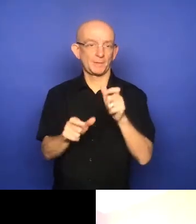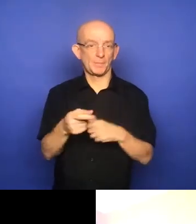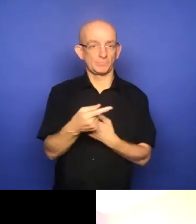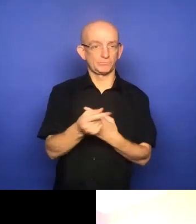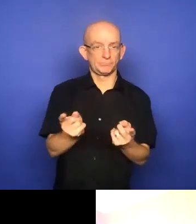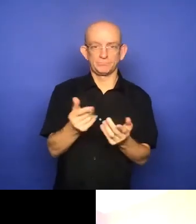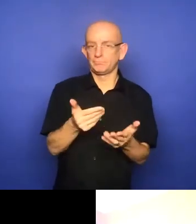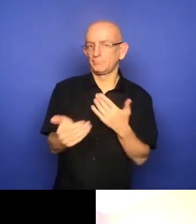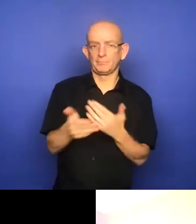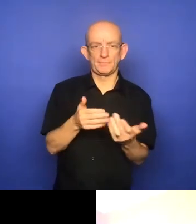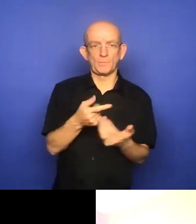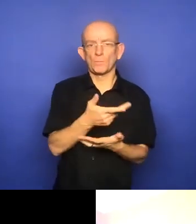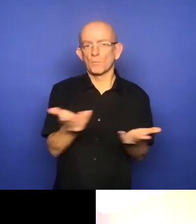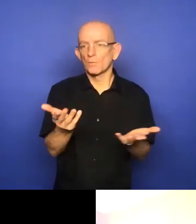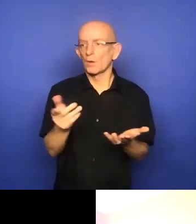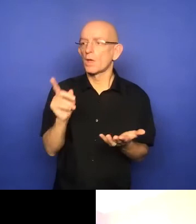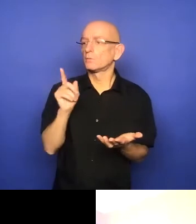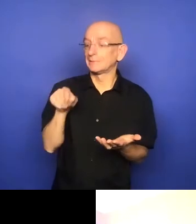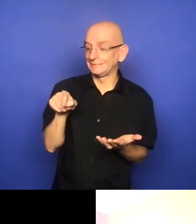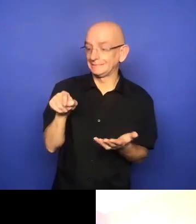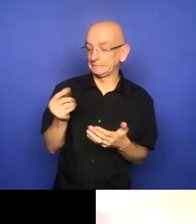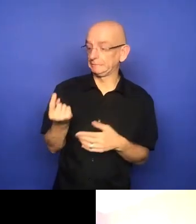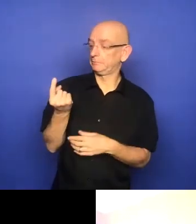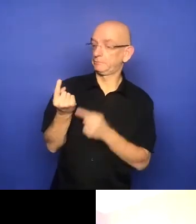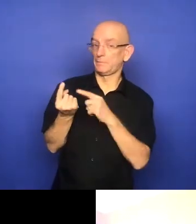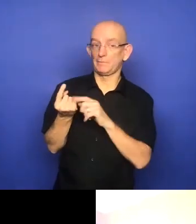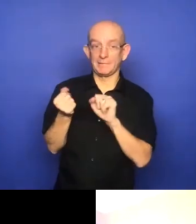So we had quite